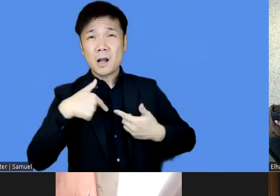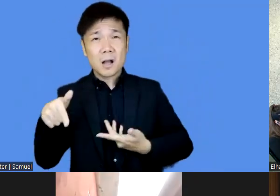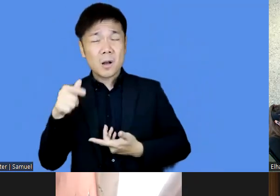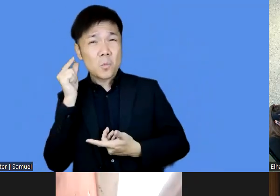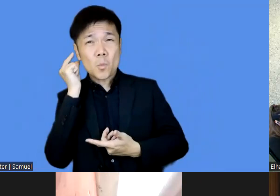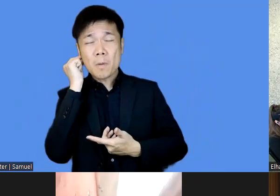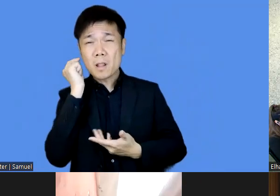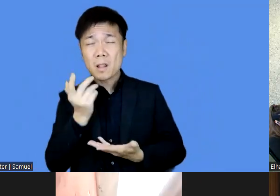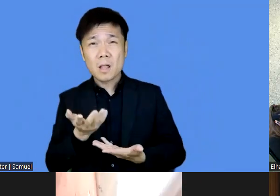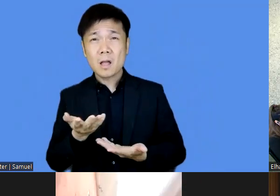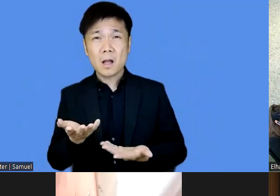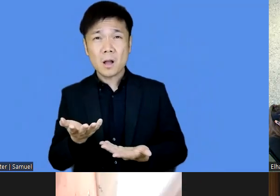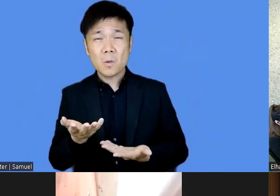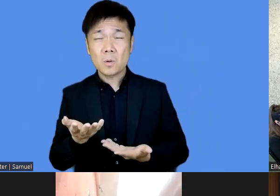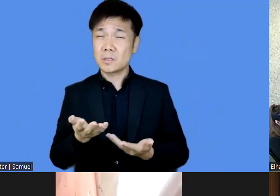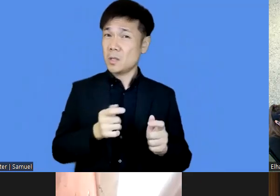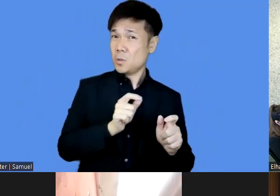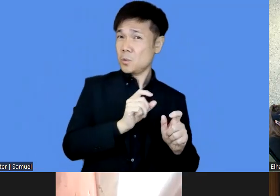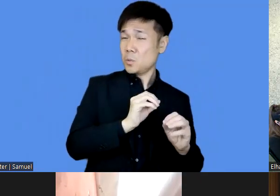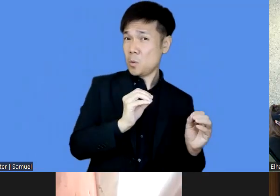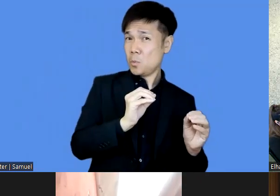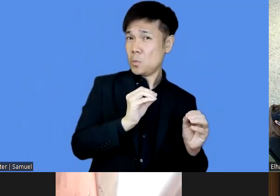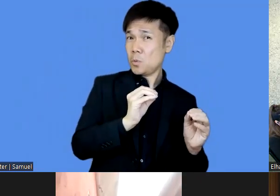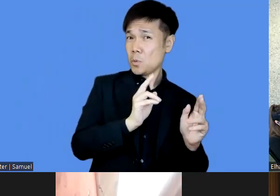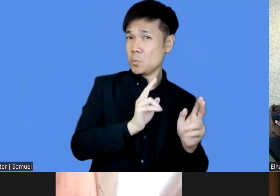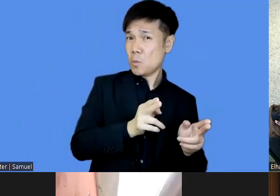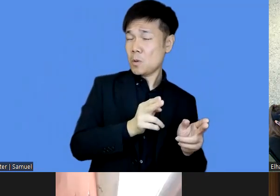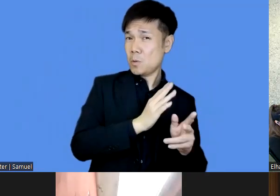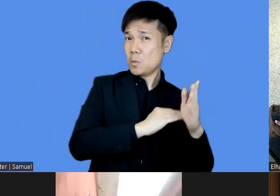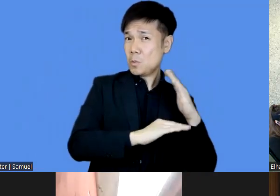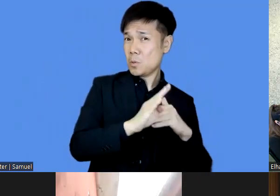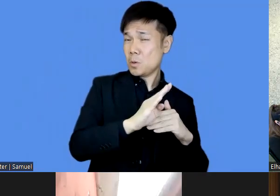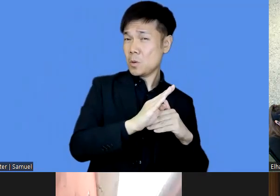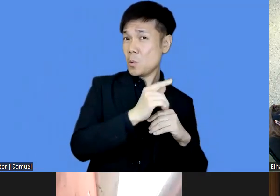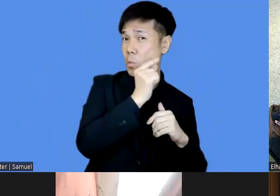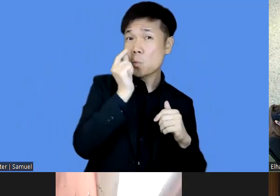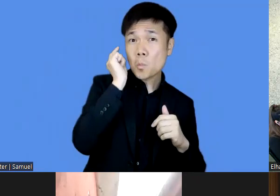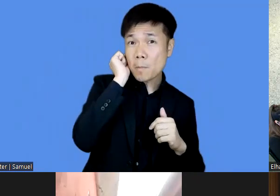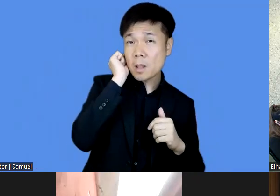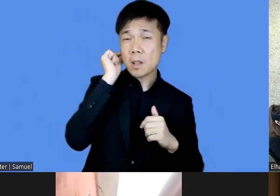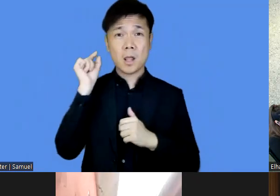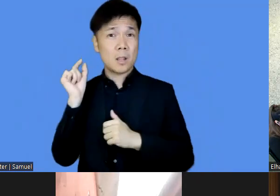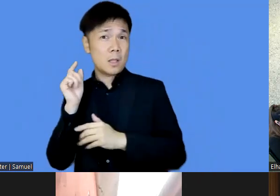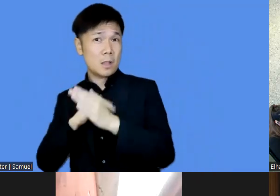disabilities of women. So what is our next step?